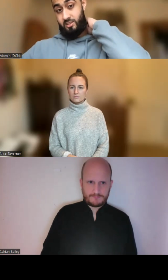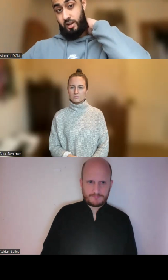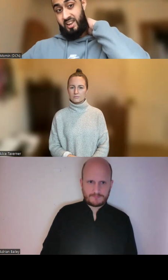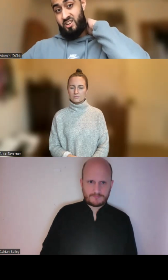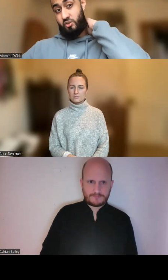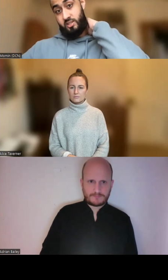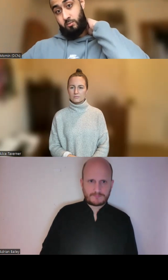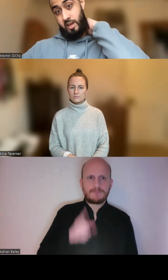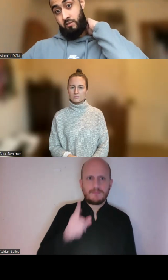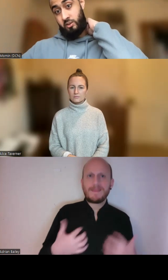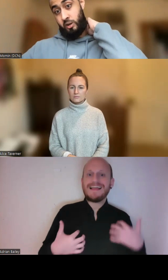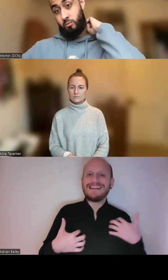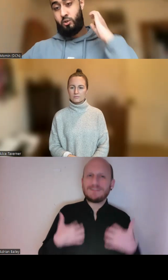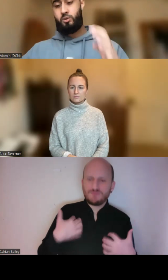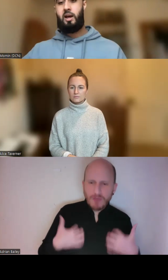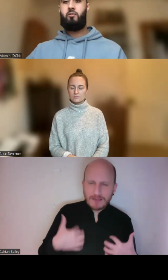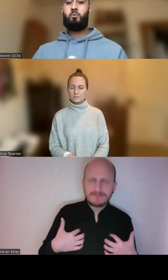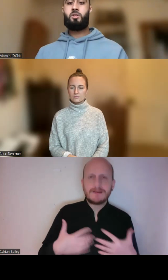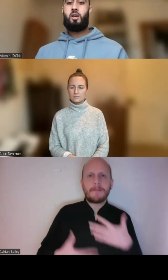Let's look at interests and behaviors when it comes to those platforms.